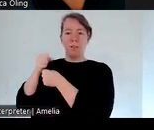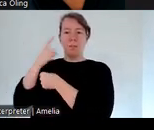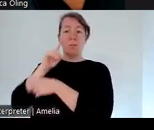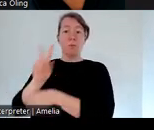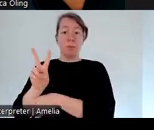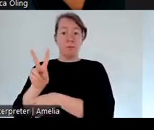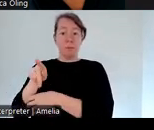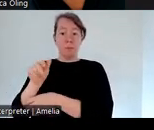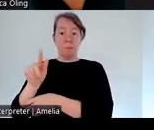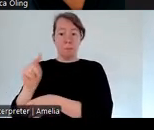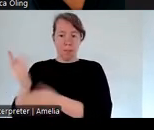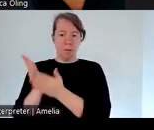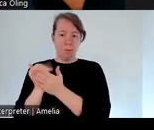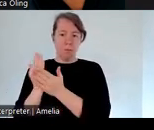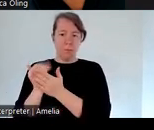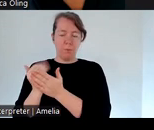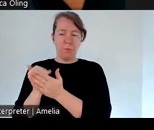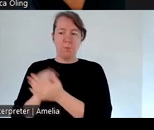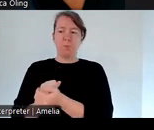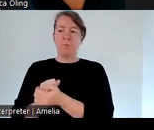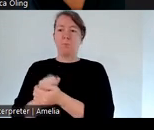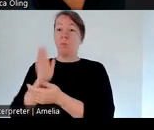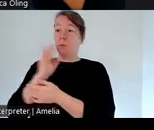And so they'll actually hire a consultant to do that type of review.